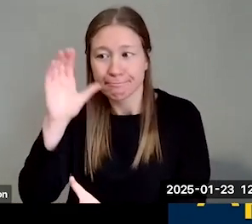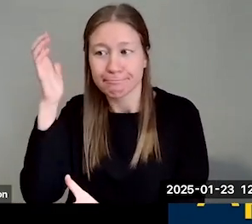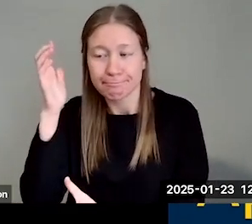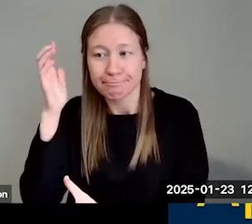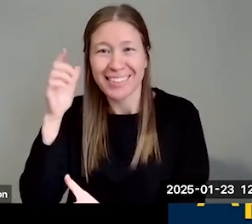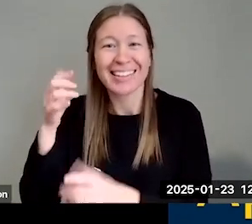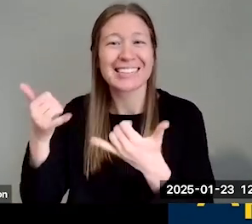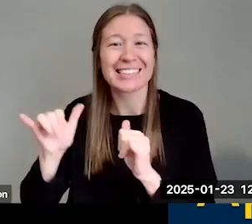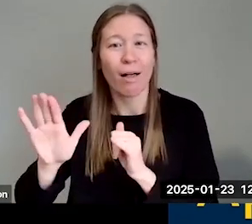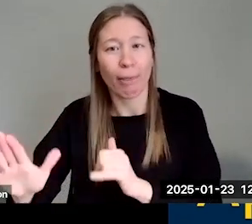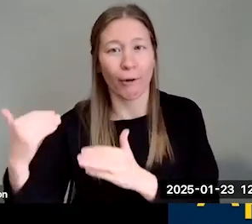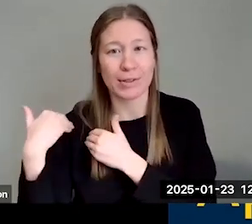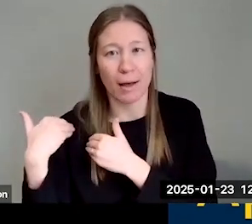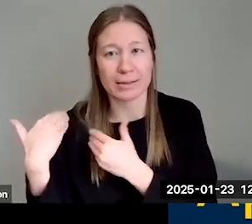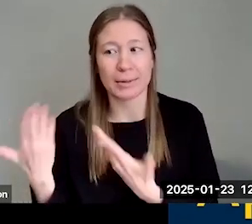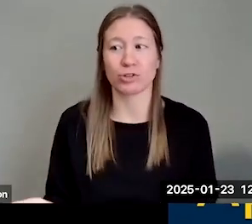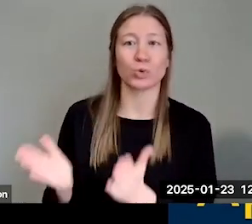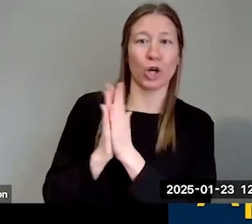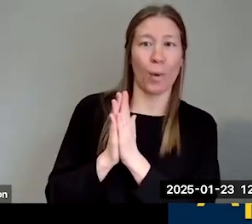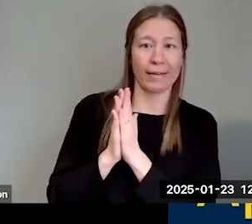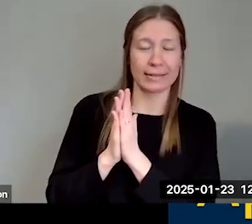or student to request the reasonable accommodation.